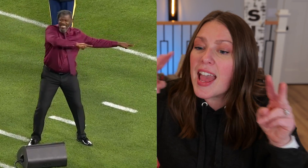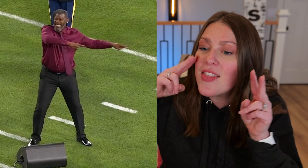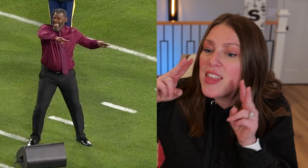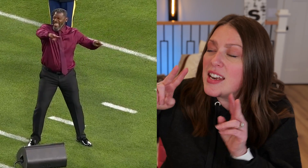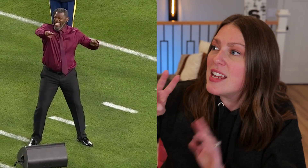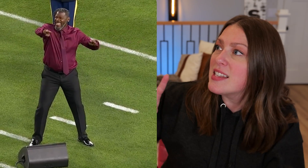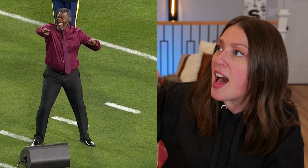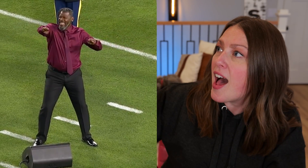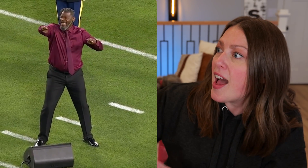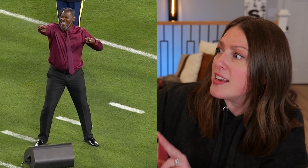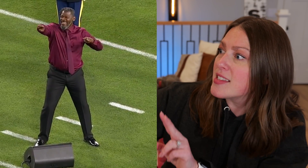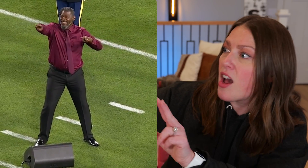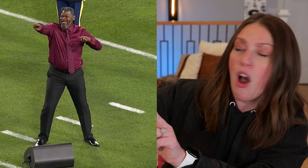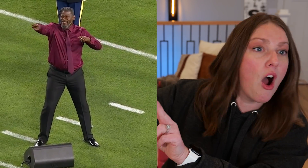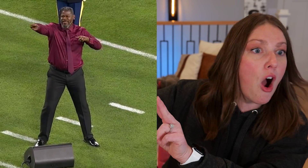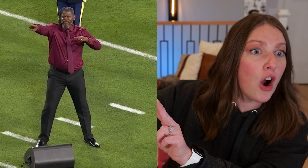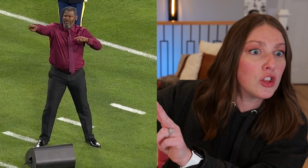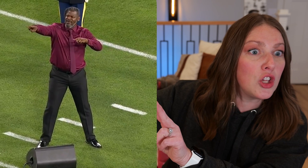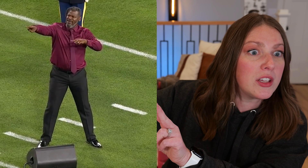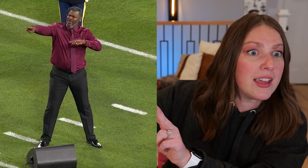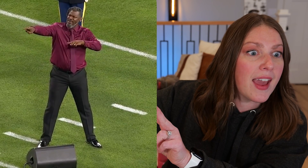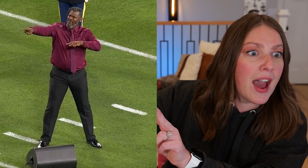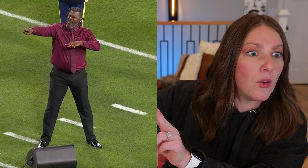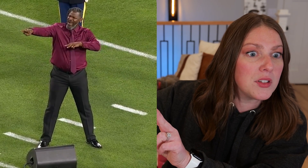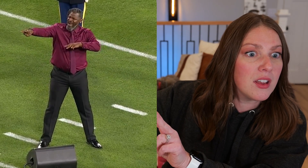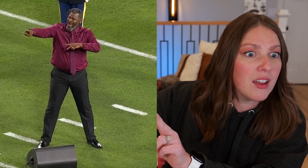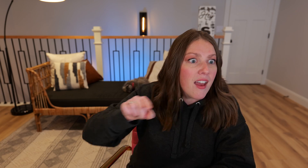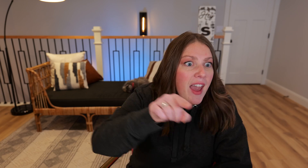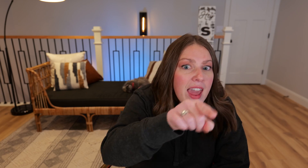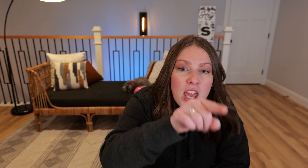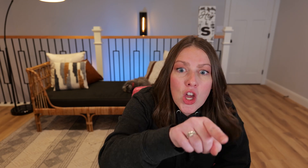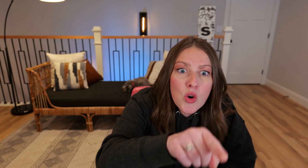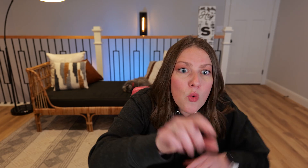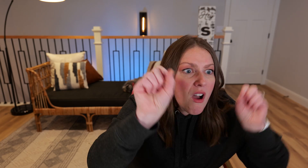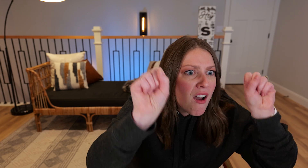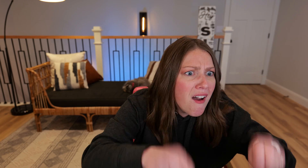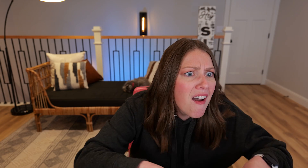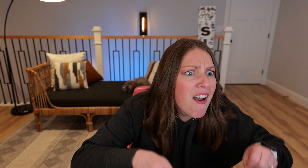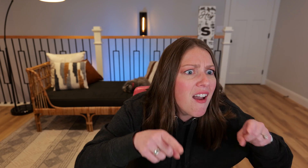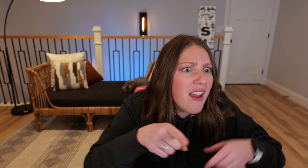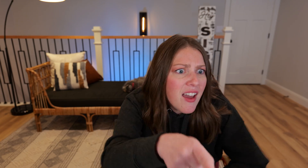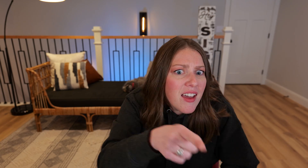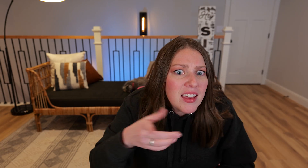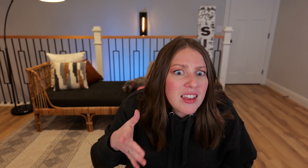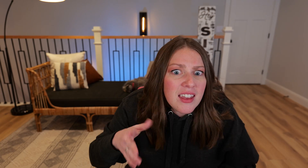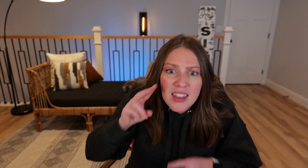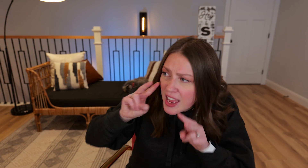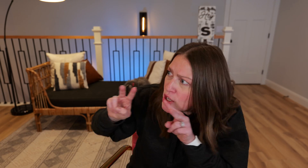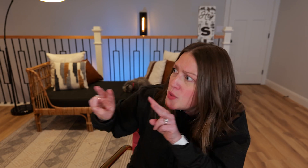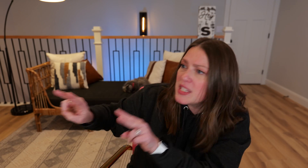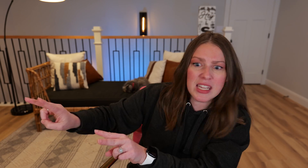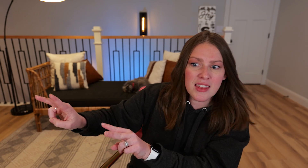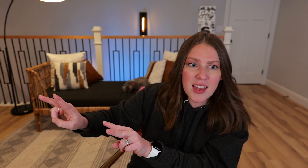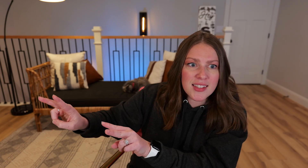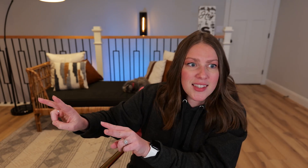And then his eyes are looking out. Hey, you. Can you see this?